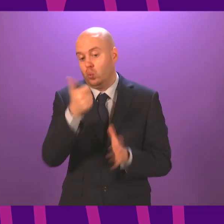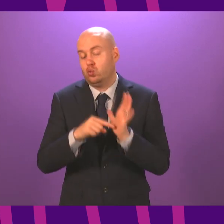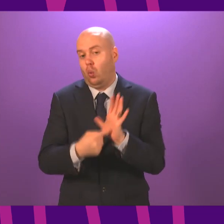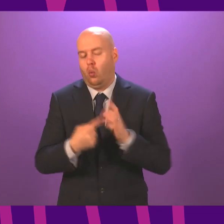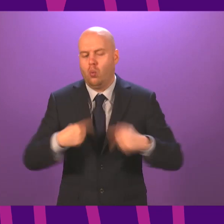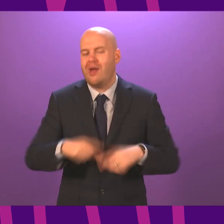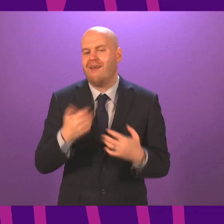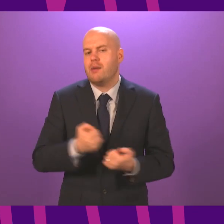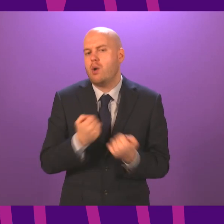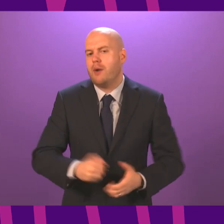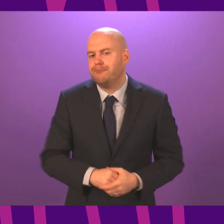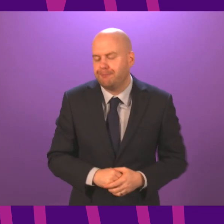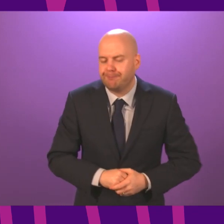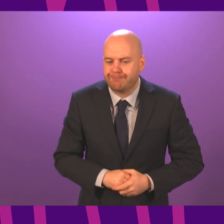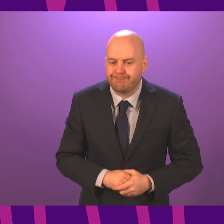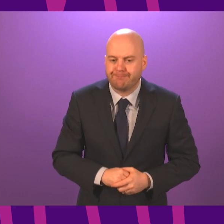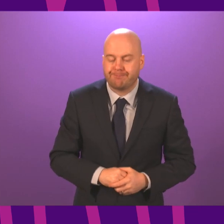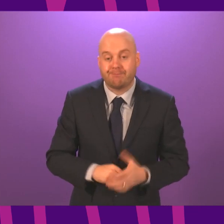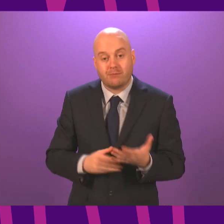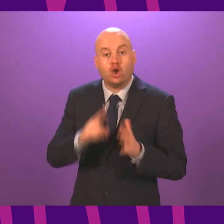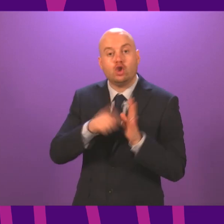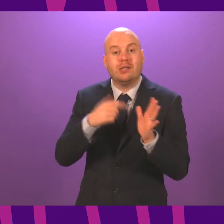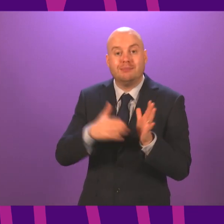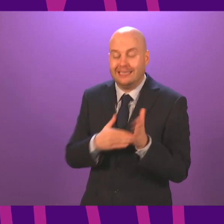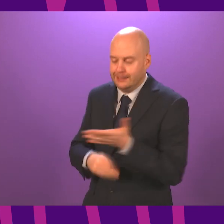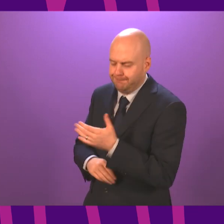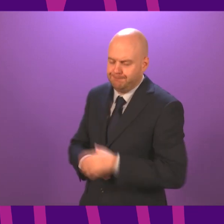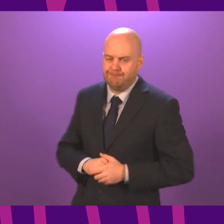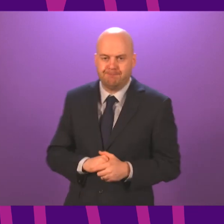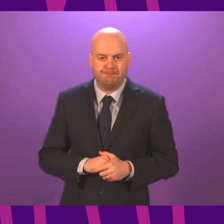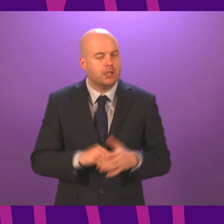John Mason (Glasgow Shettleston) (SNP): I understand that engagement with stakeholders